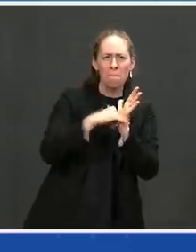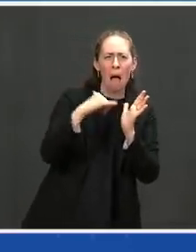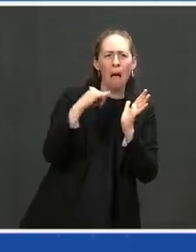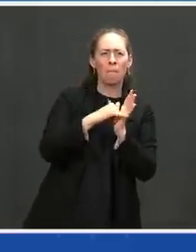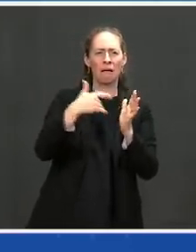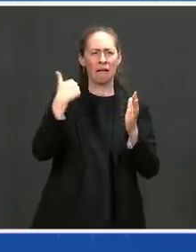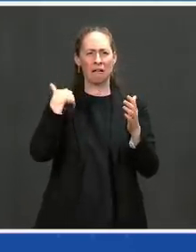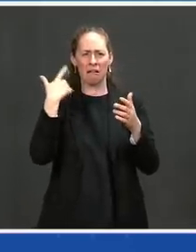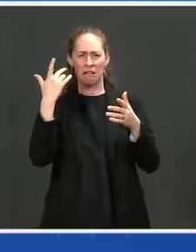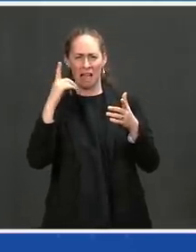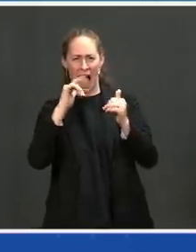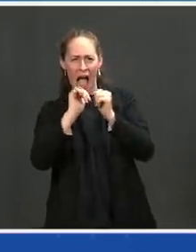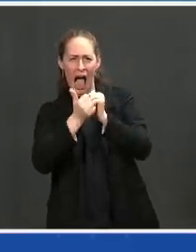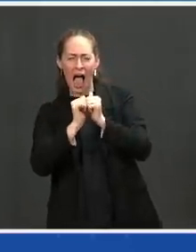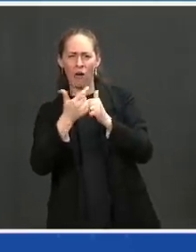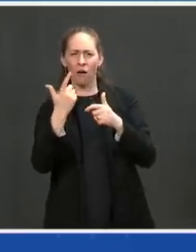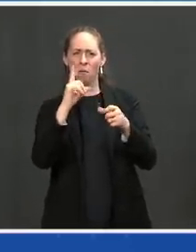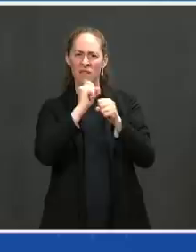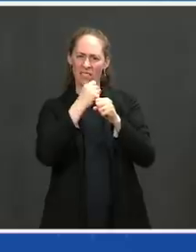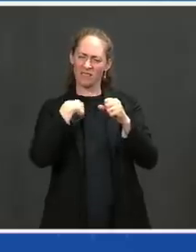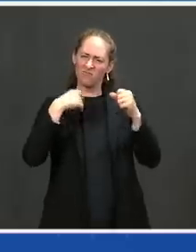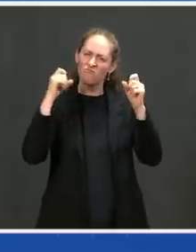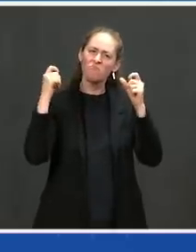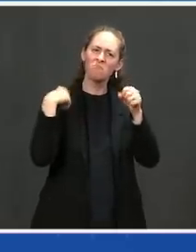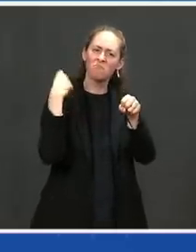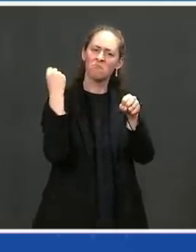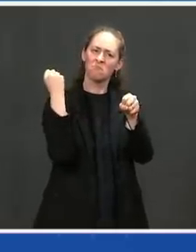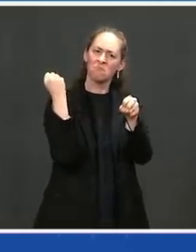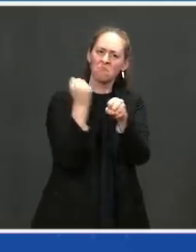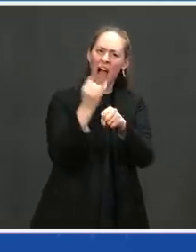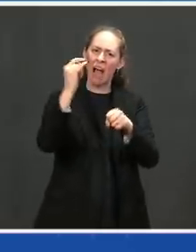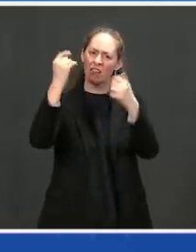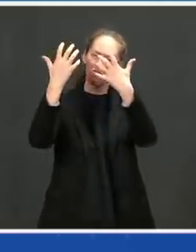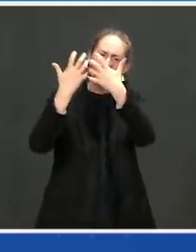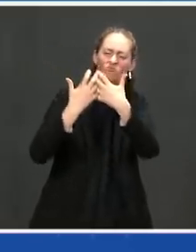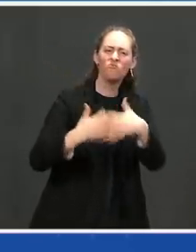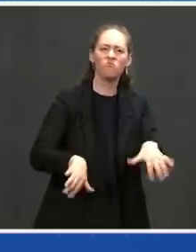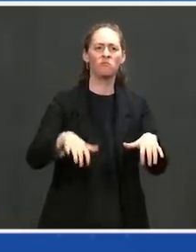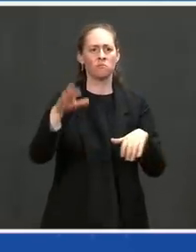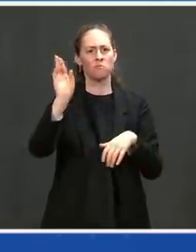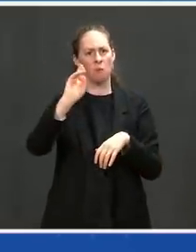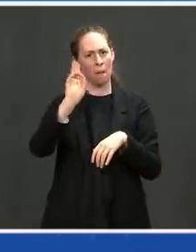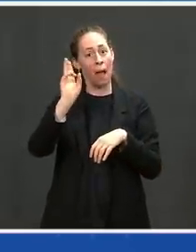passed, without any Republican votes. A pretty big deal. It got passed.